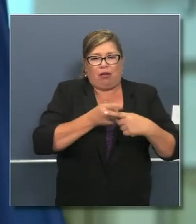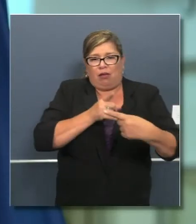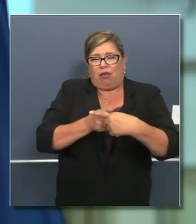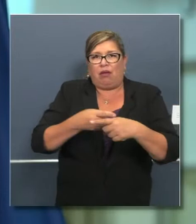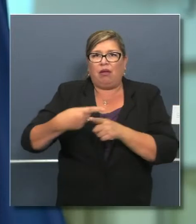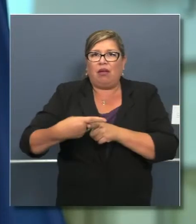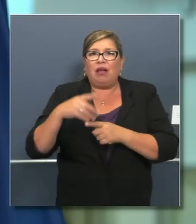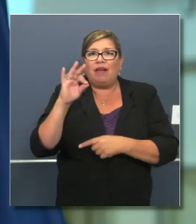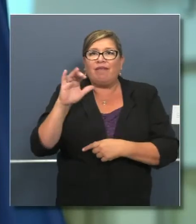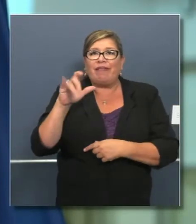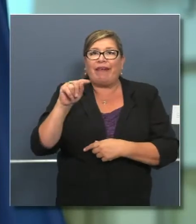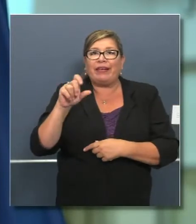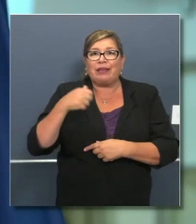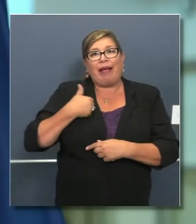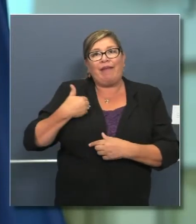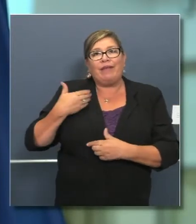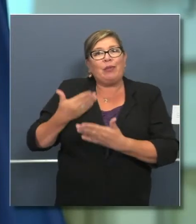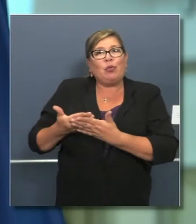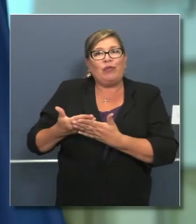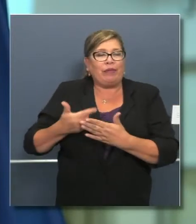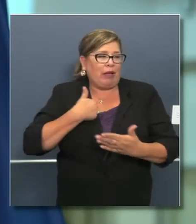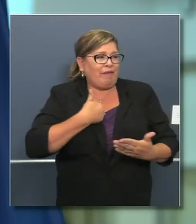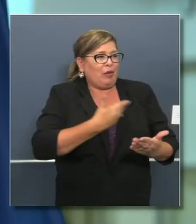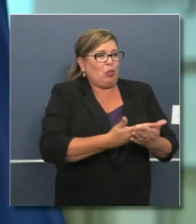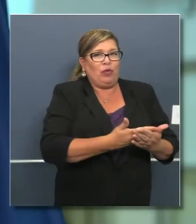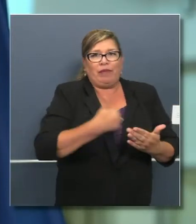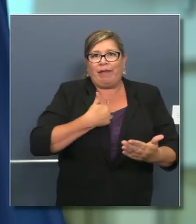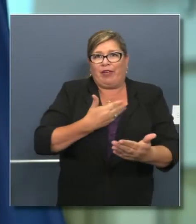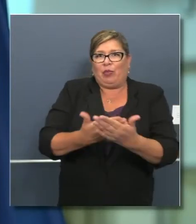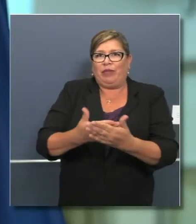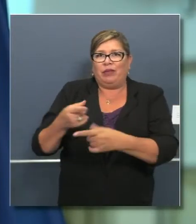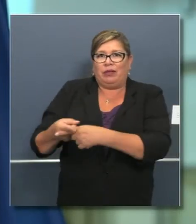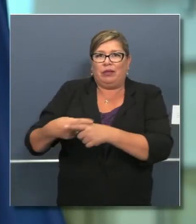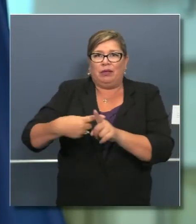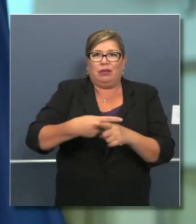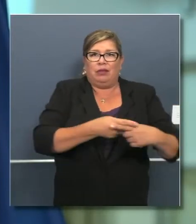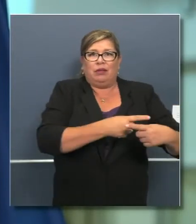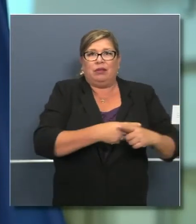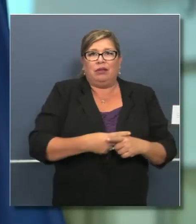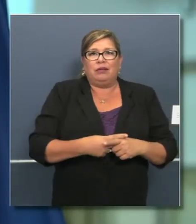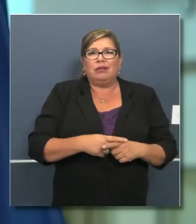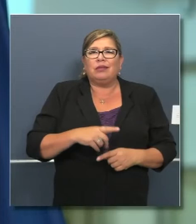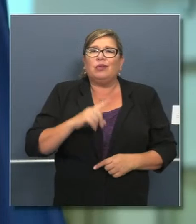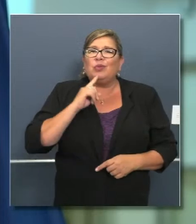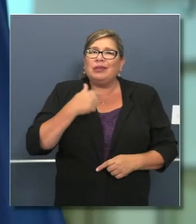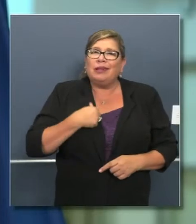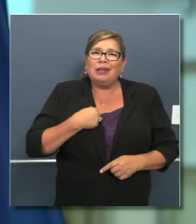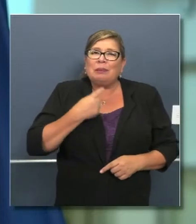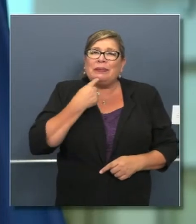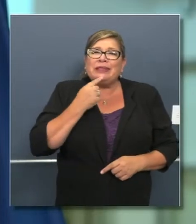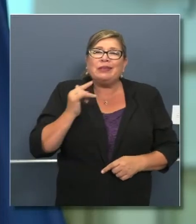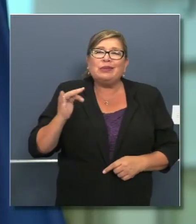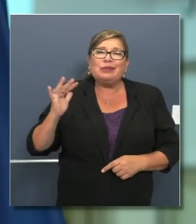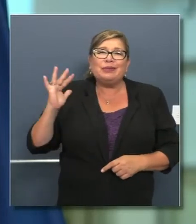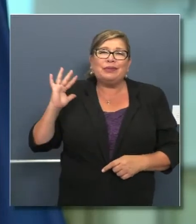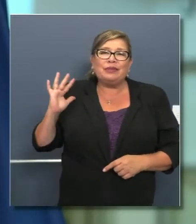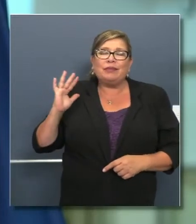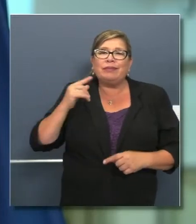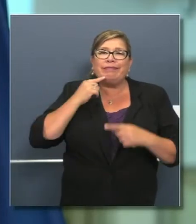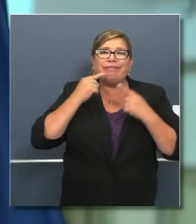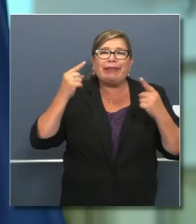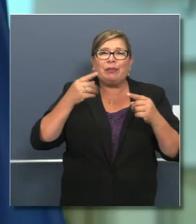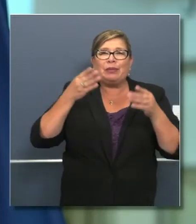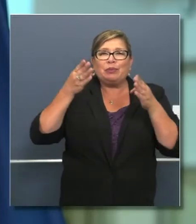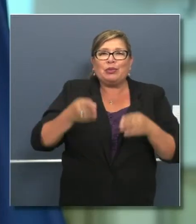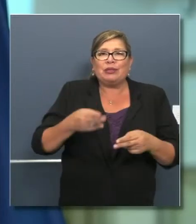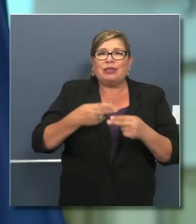I never knew him but I miss Walter Cronkite I wish beginning at the beginning and at least